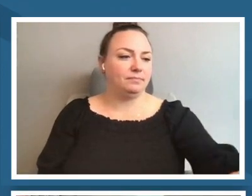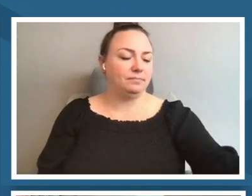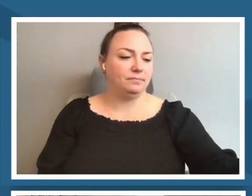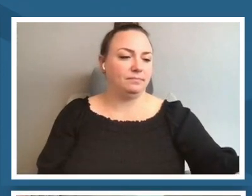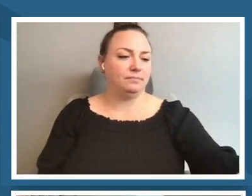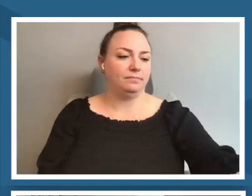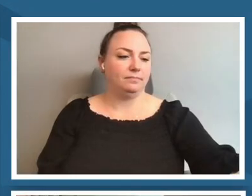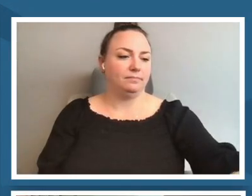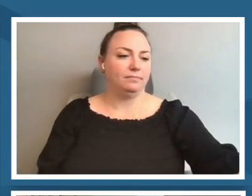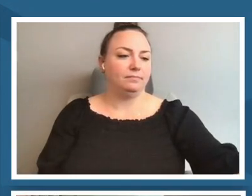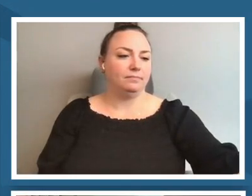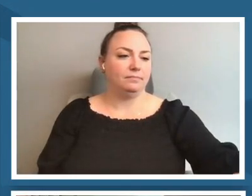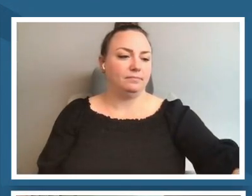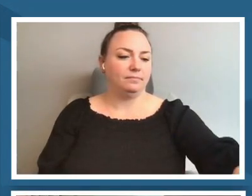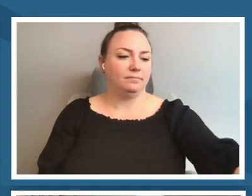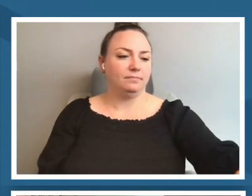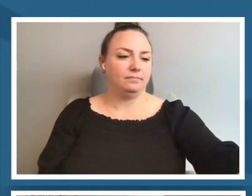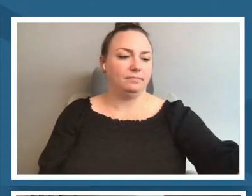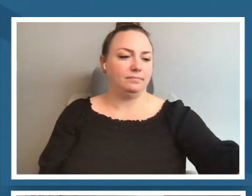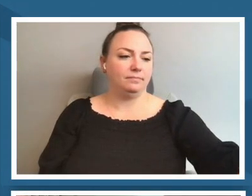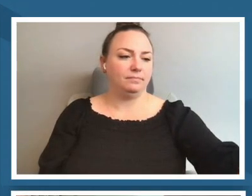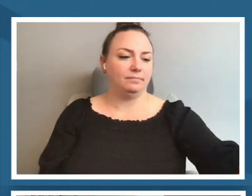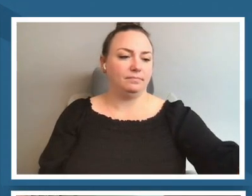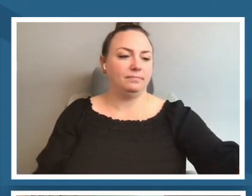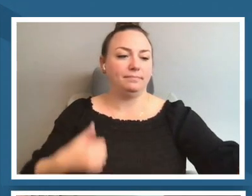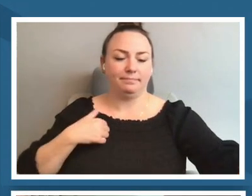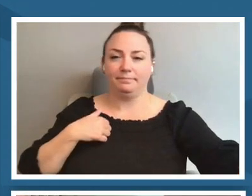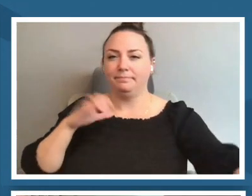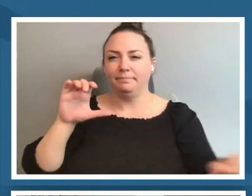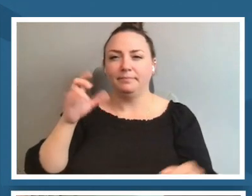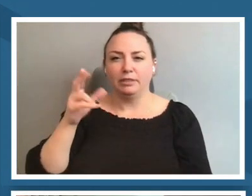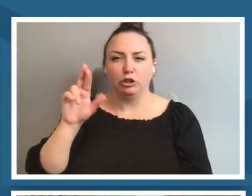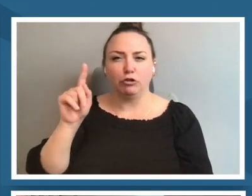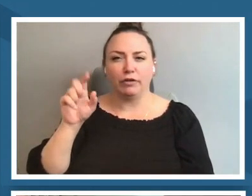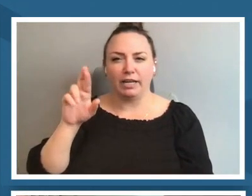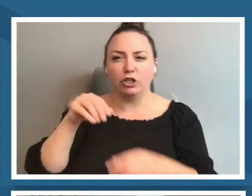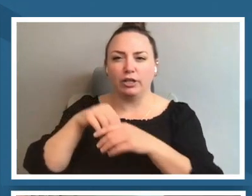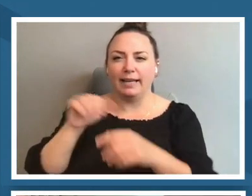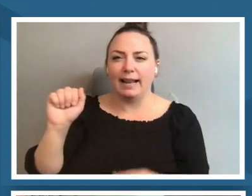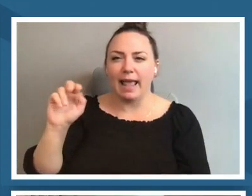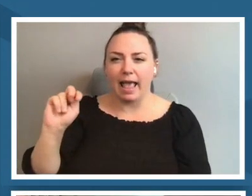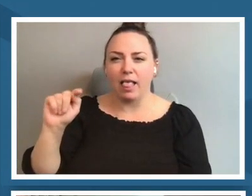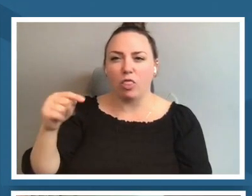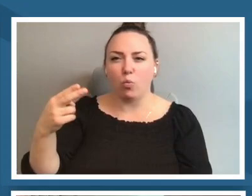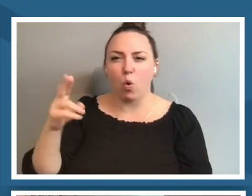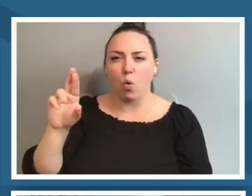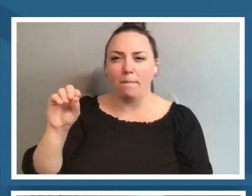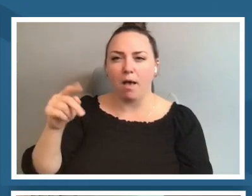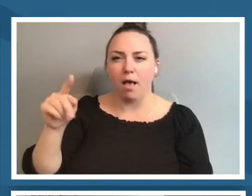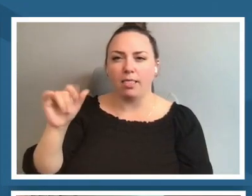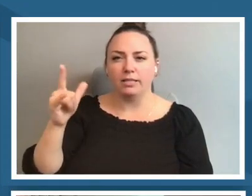so um as i mentioned i'm a curator in the anthropology department here at the